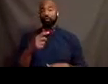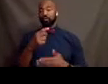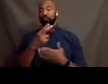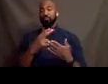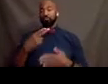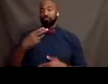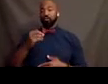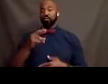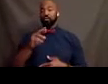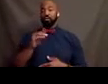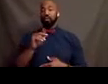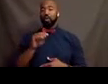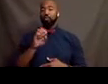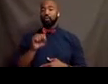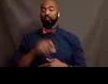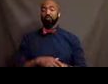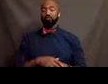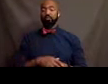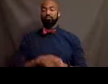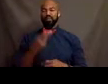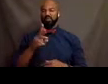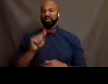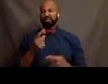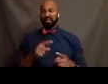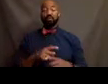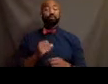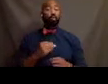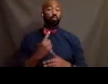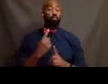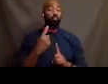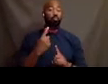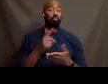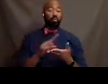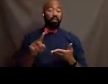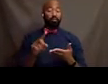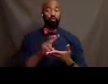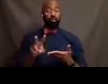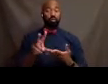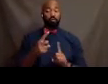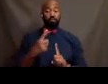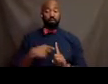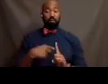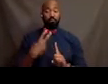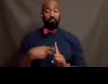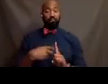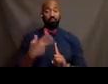versus what may occur over many months or years even. And so WPATH provides that information quite nicely,